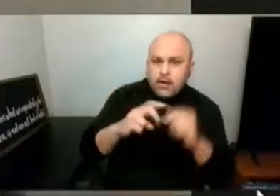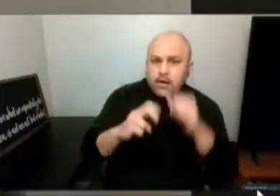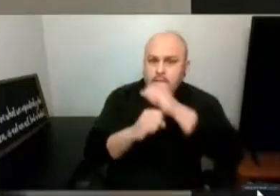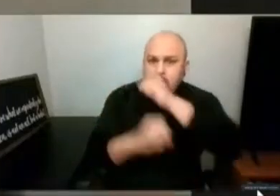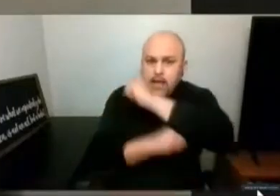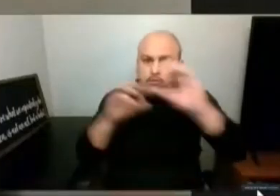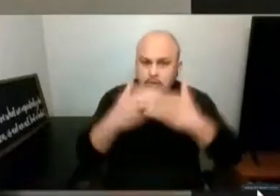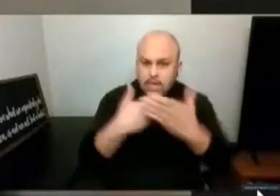Thank you so much.